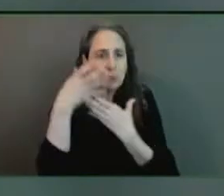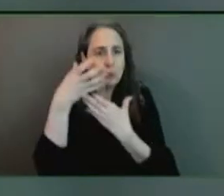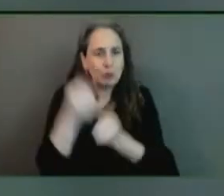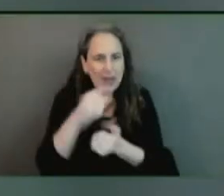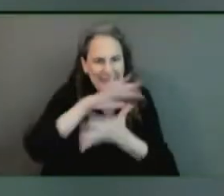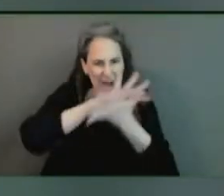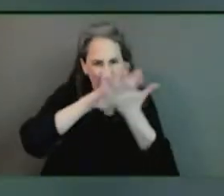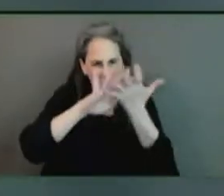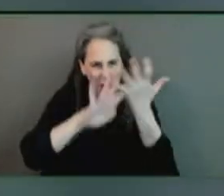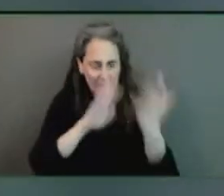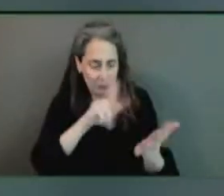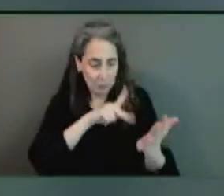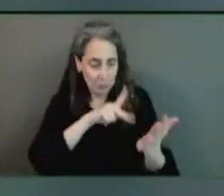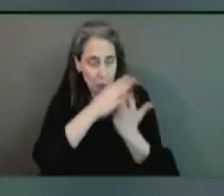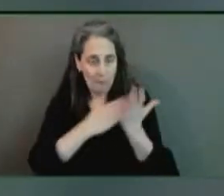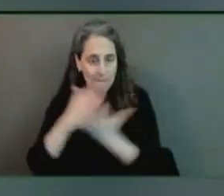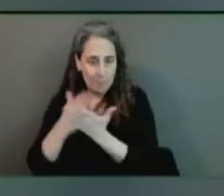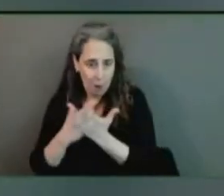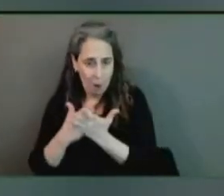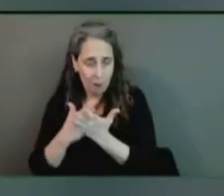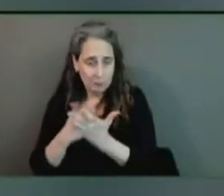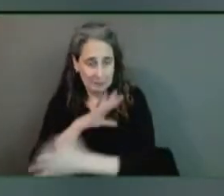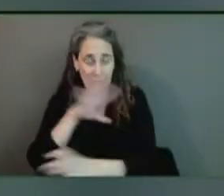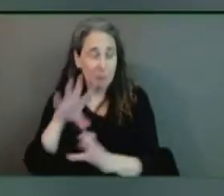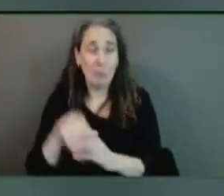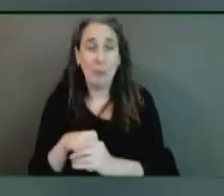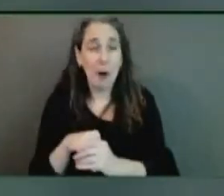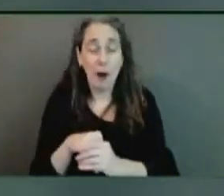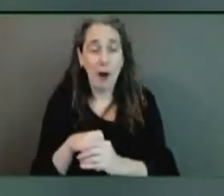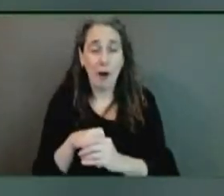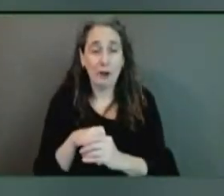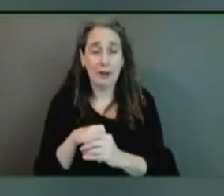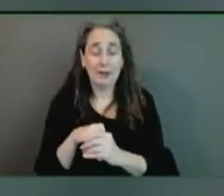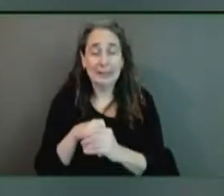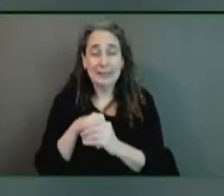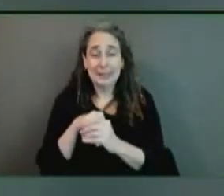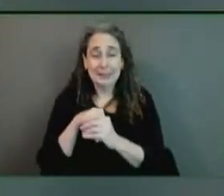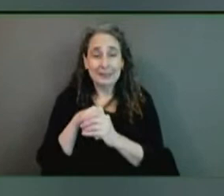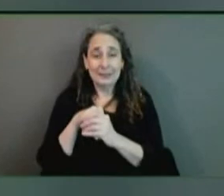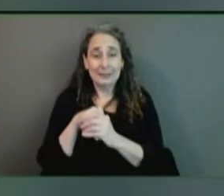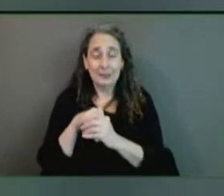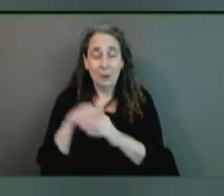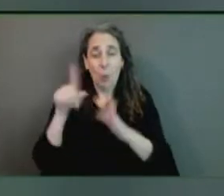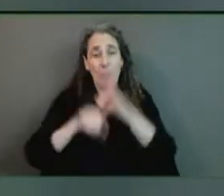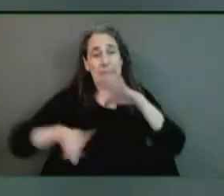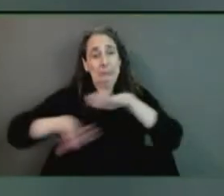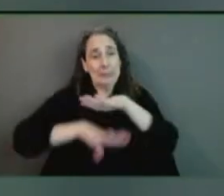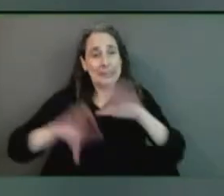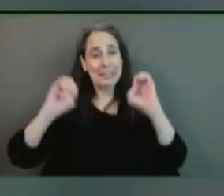that we're building off of relationship and trust, and all of those personal pieces that